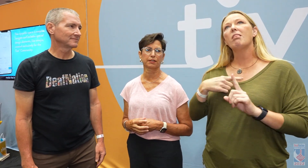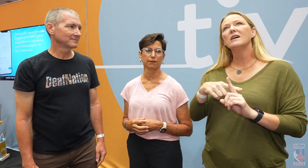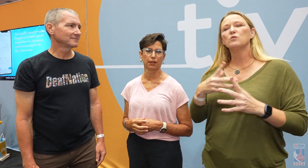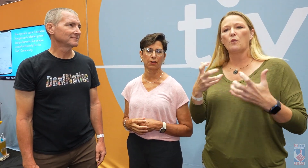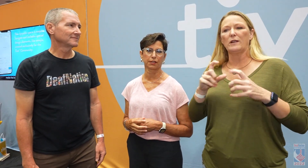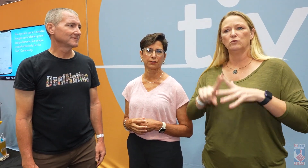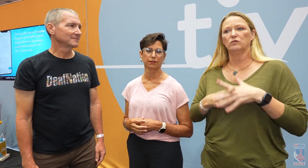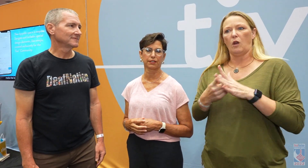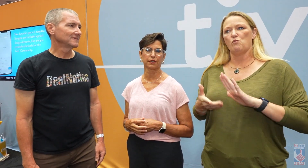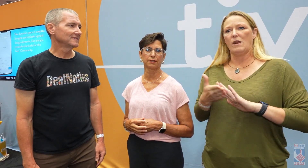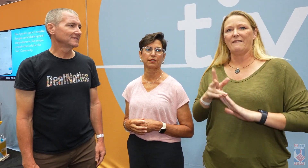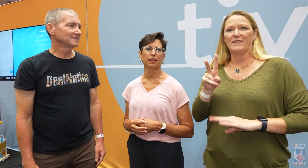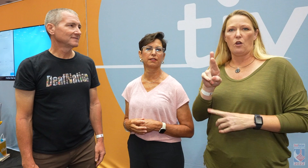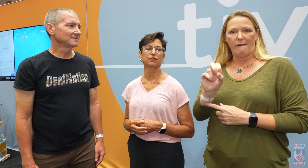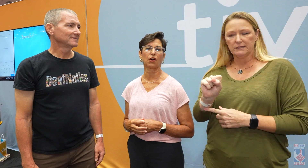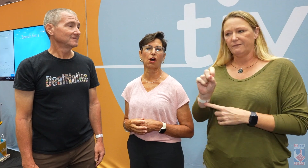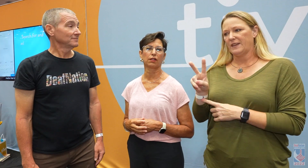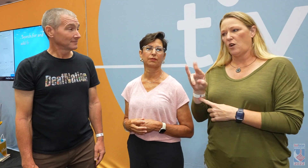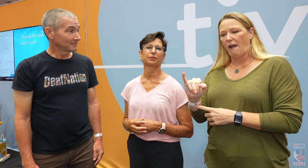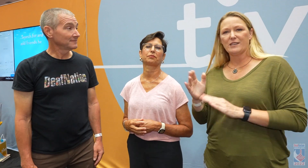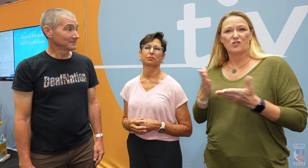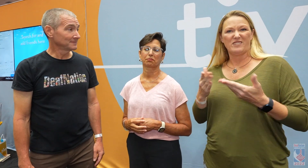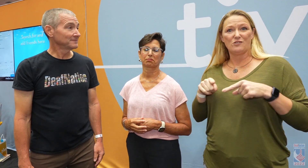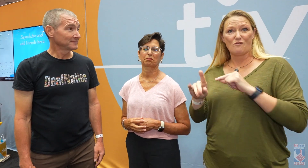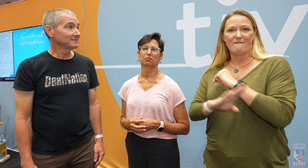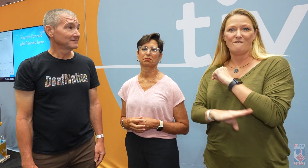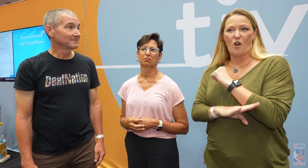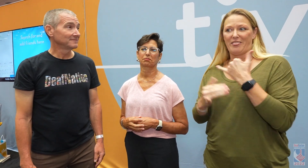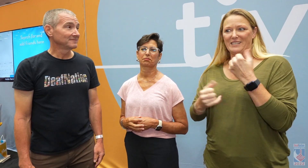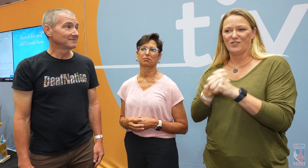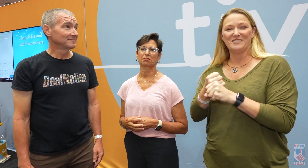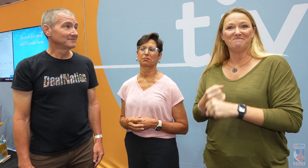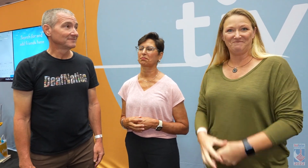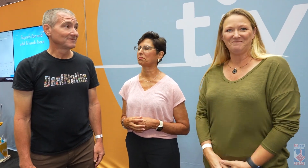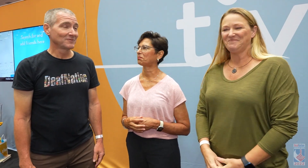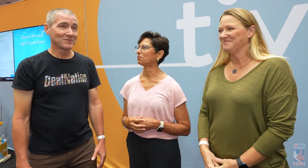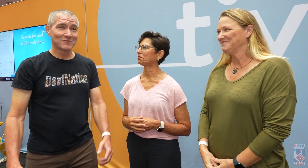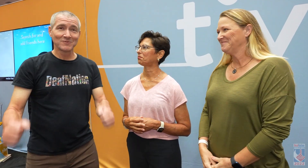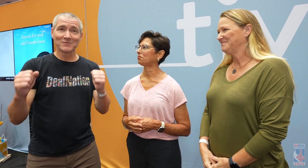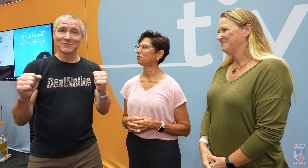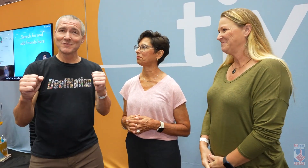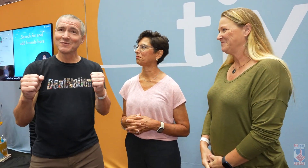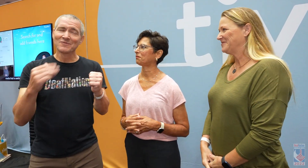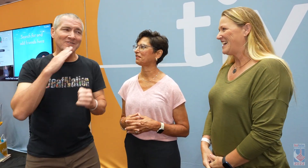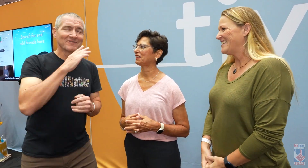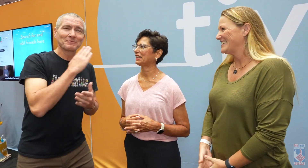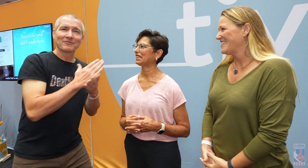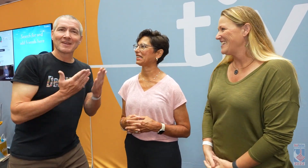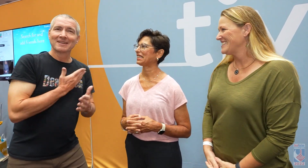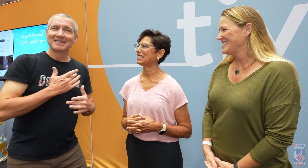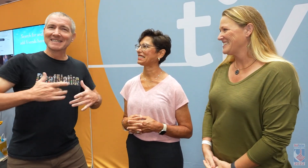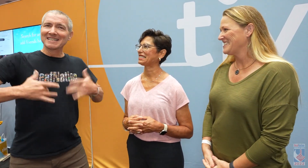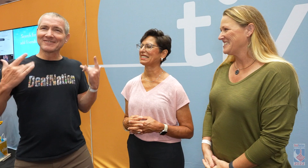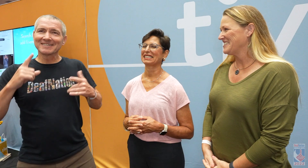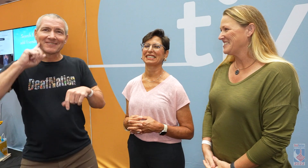Plus we want to start running VRS and VRI services during the fall of this year. Great! Thank you for being a part of our event here at